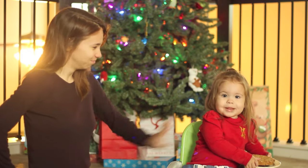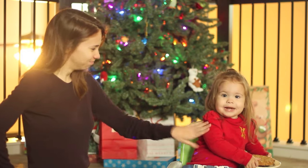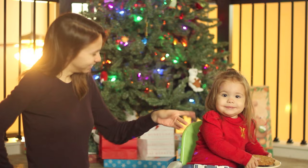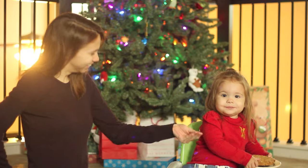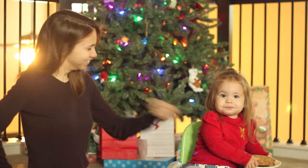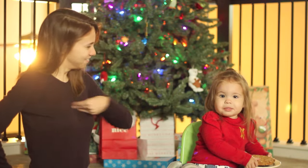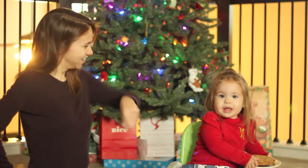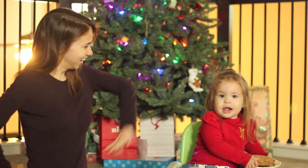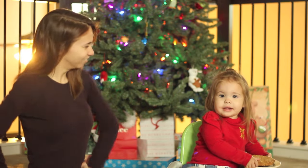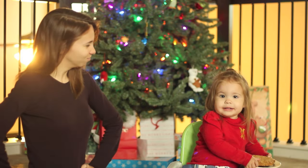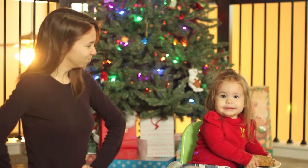Give me!